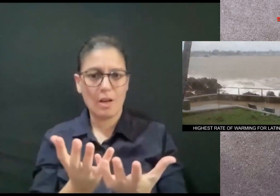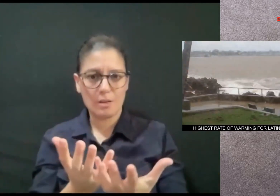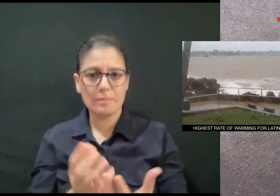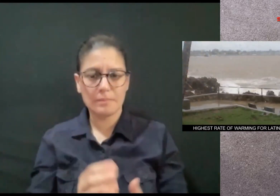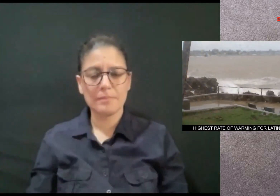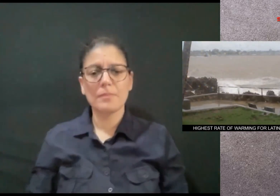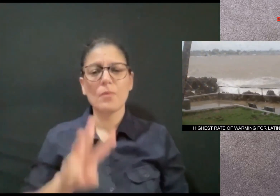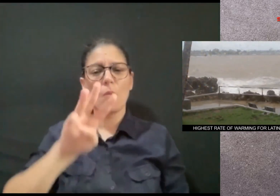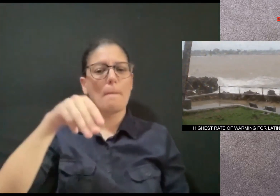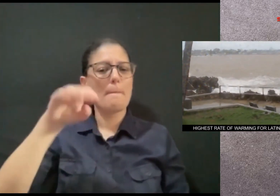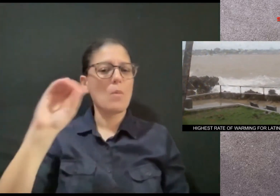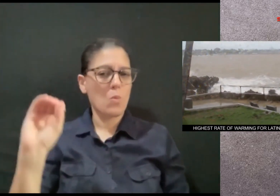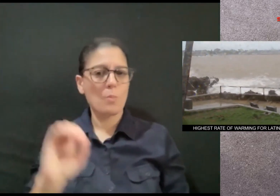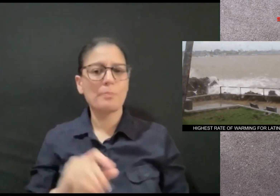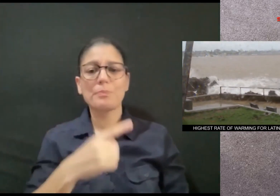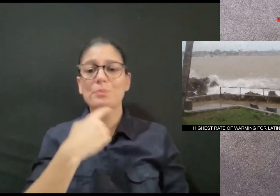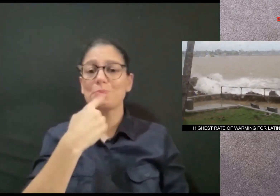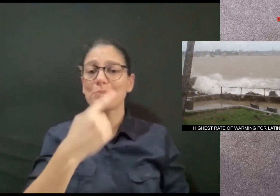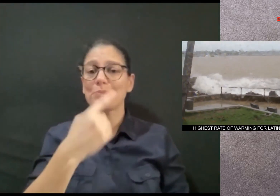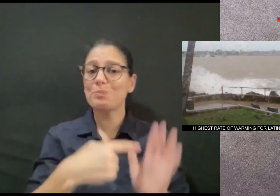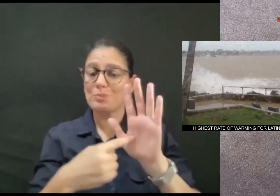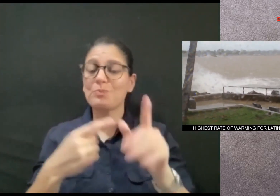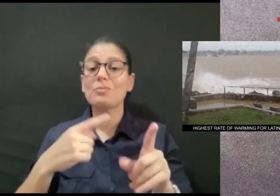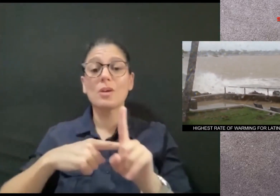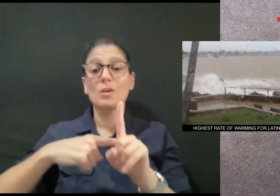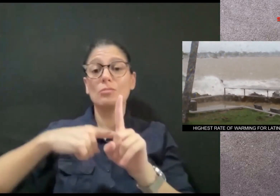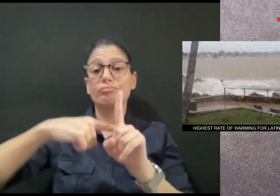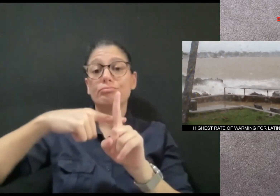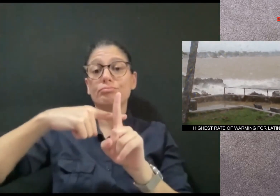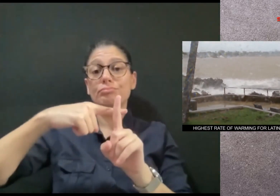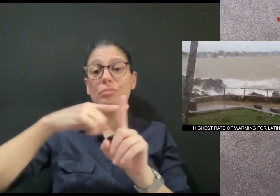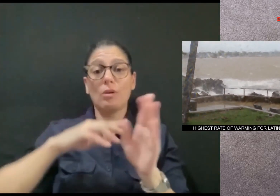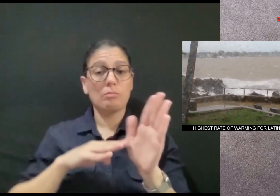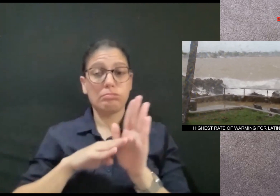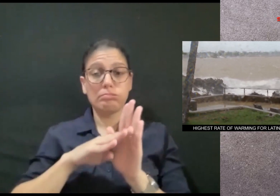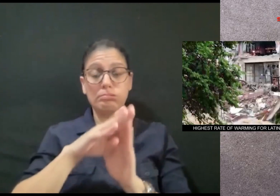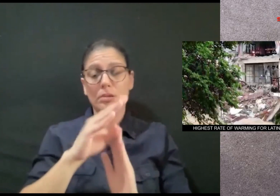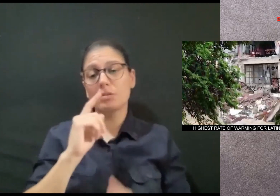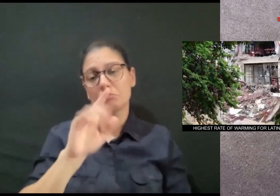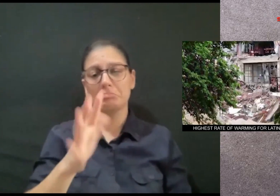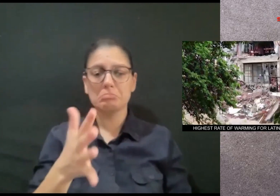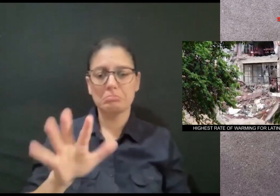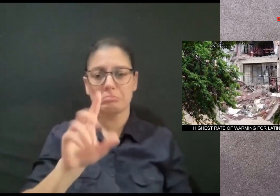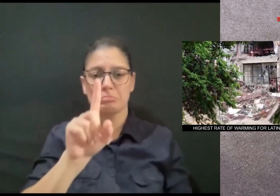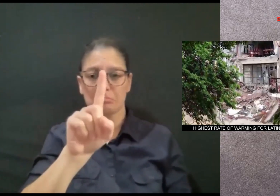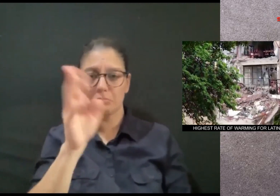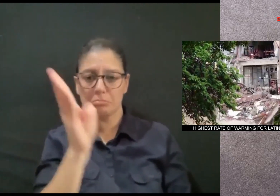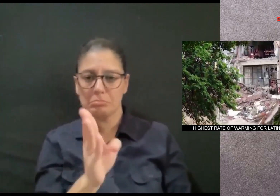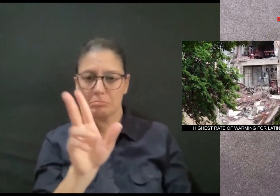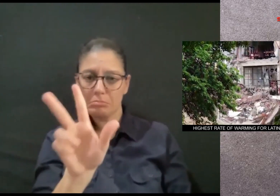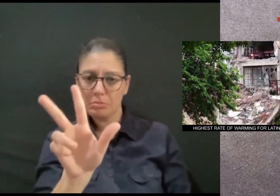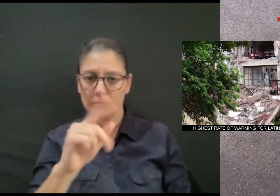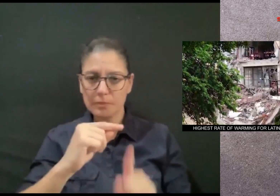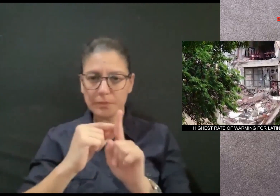world meteorological organization says temperatures there have risen about one third of the degree